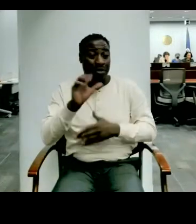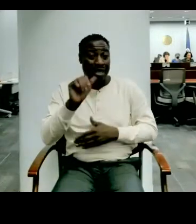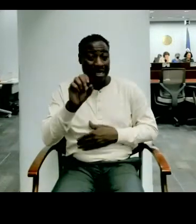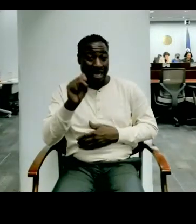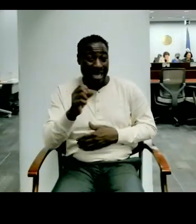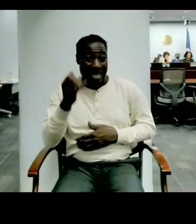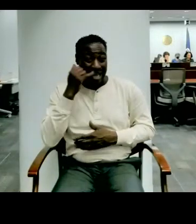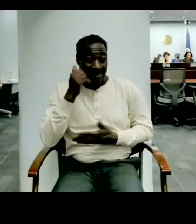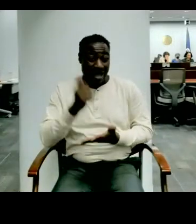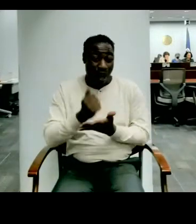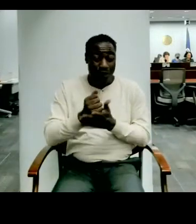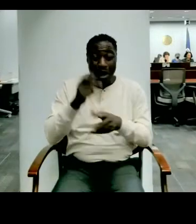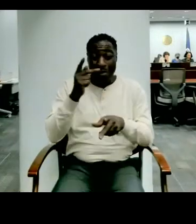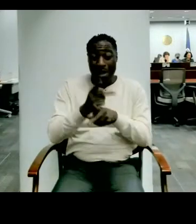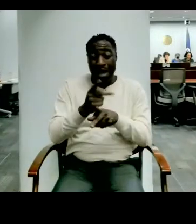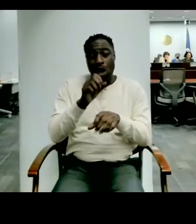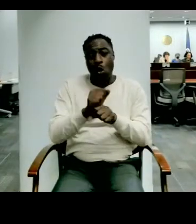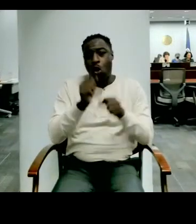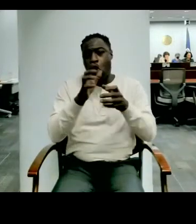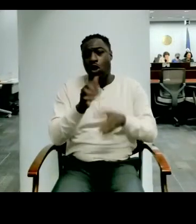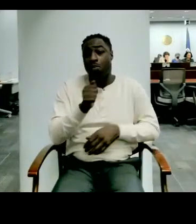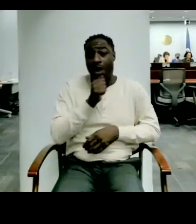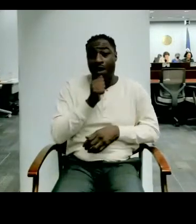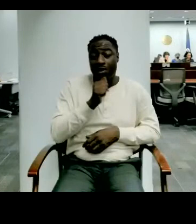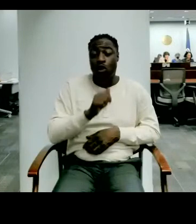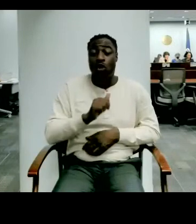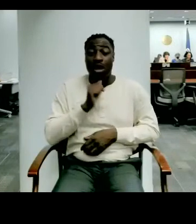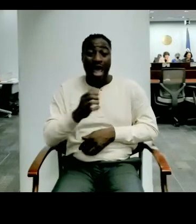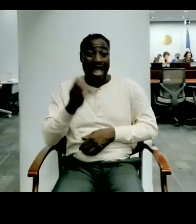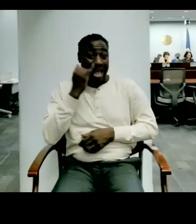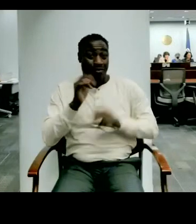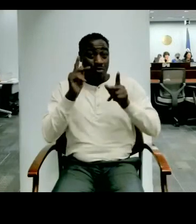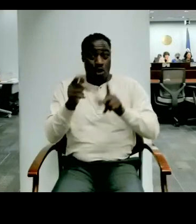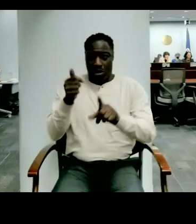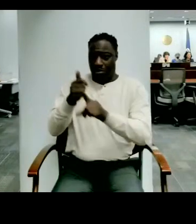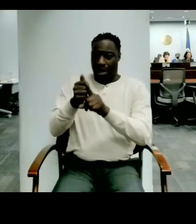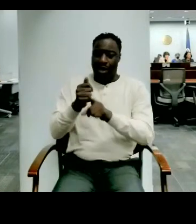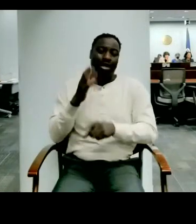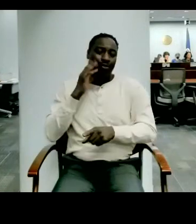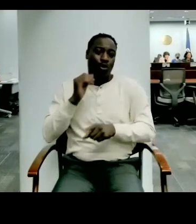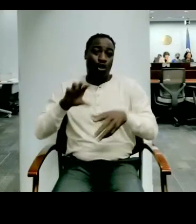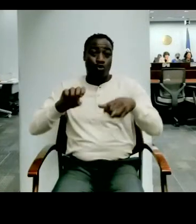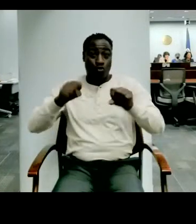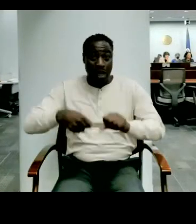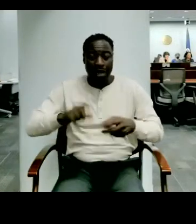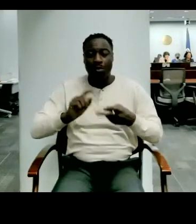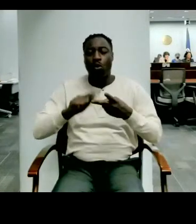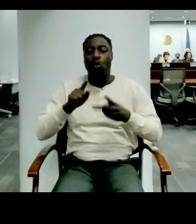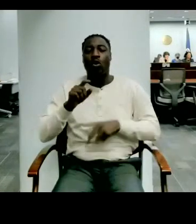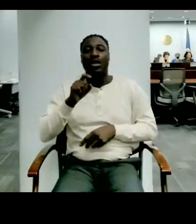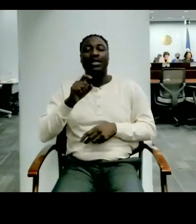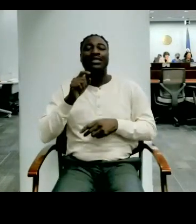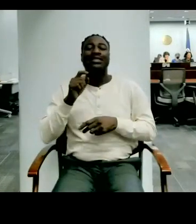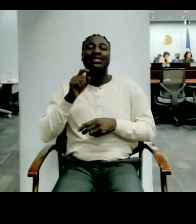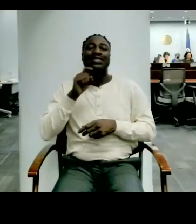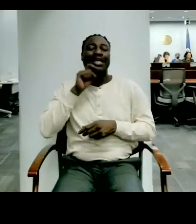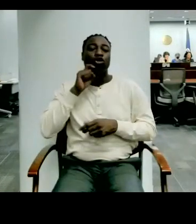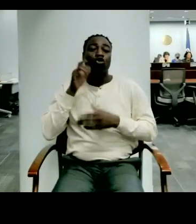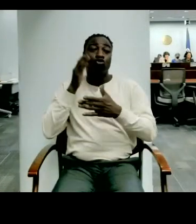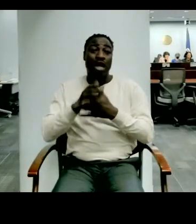are helpful to maintain a workers privacy if she has been sexually harassed or even rained or gag